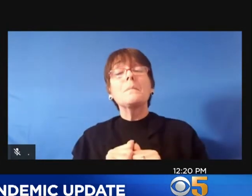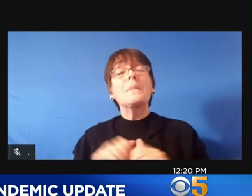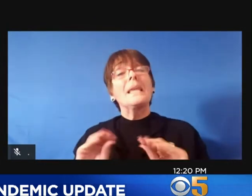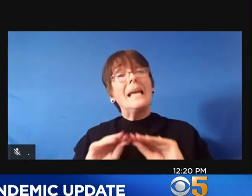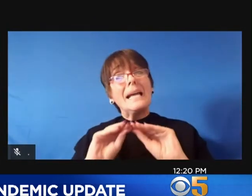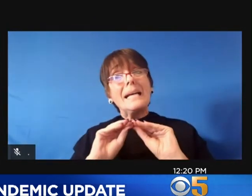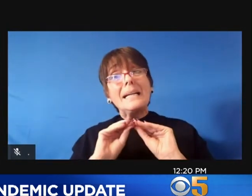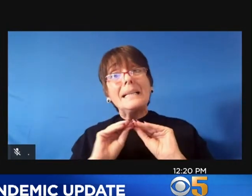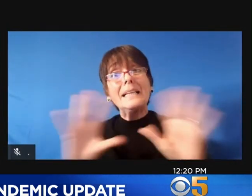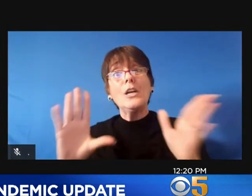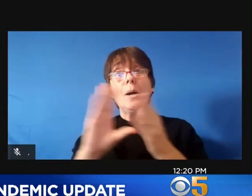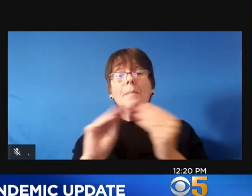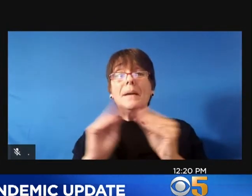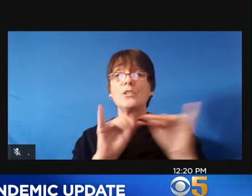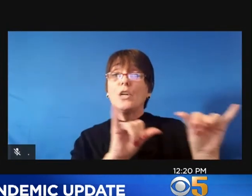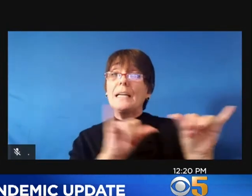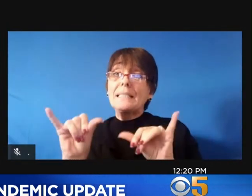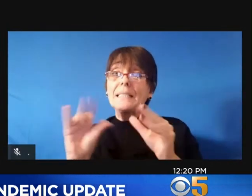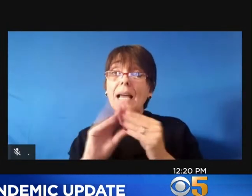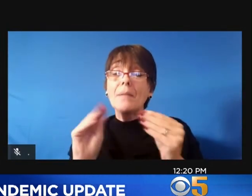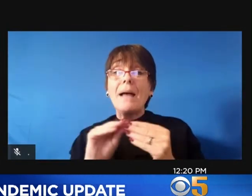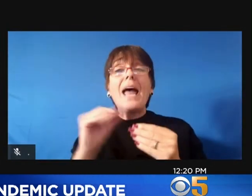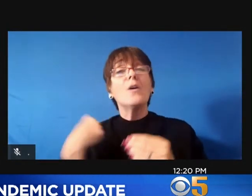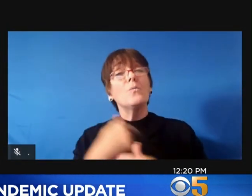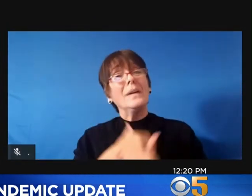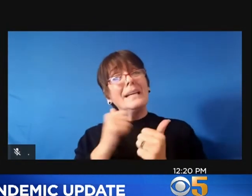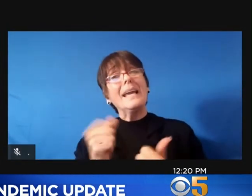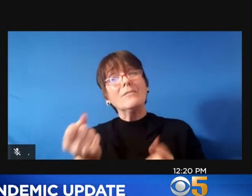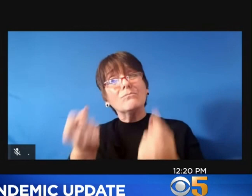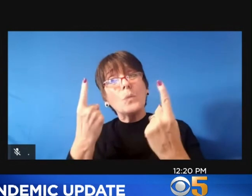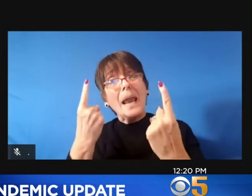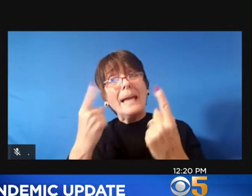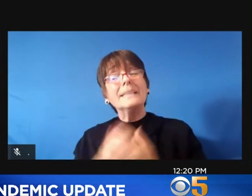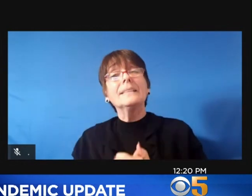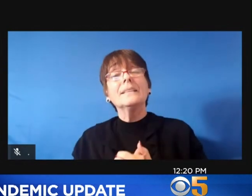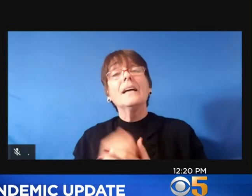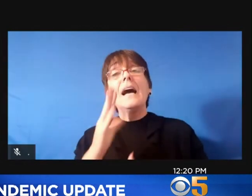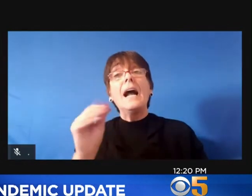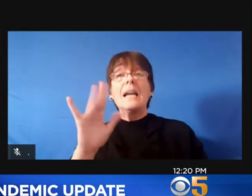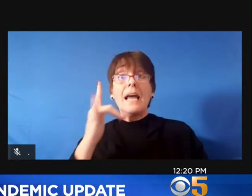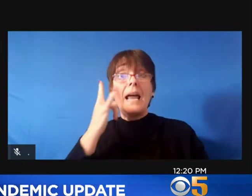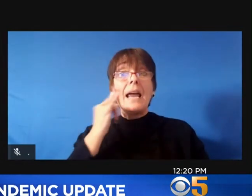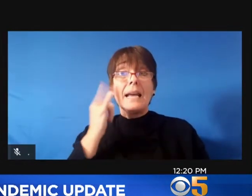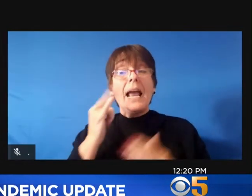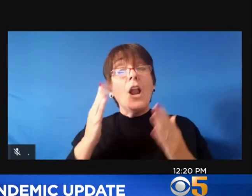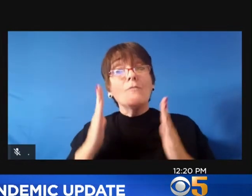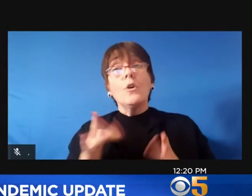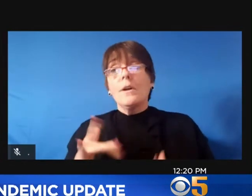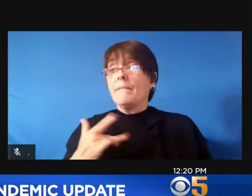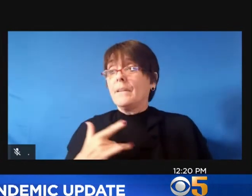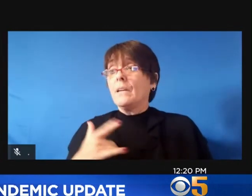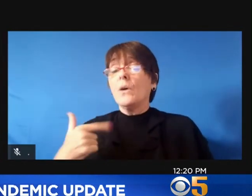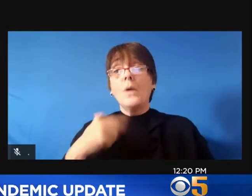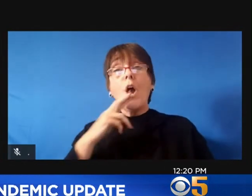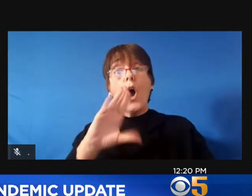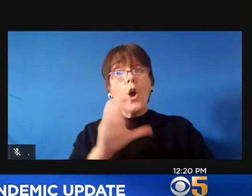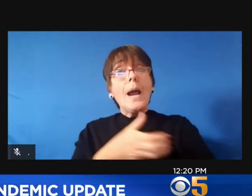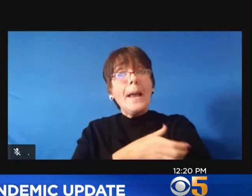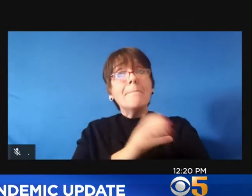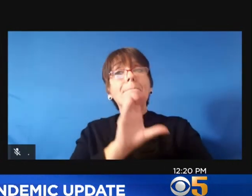TO YOUR POINT, I ENJOY TAKING TIME WITH EACH OF YOU TO COMMUNICATE TO THE BROAD PUBLIC A CLEAR AND CONSISTENT MESSAGE.